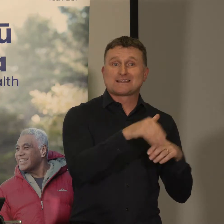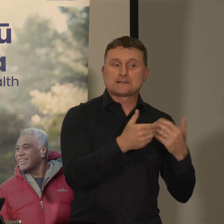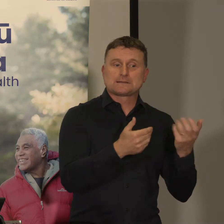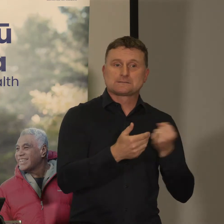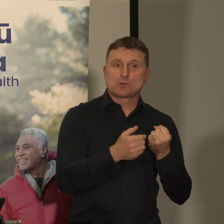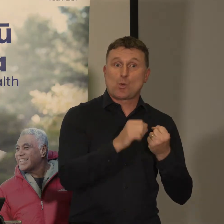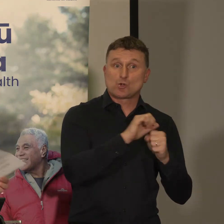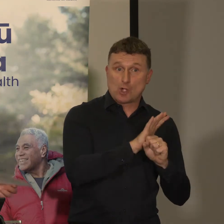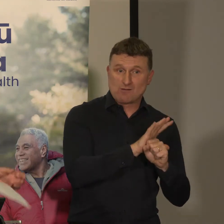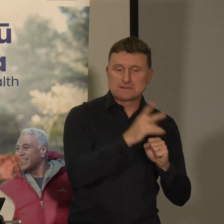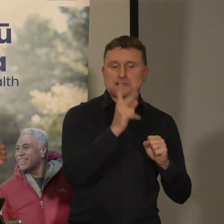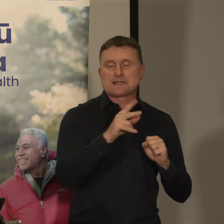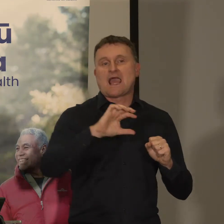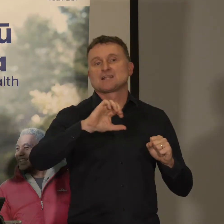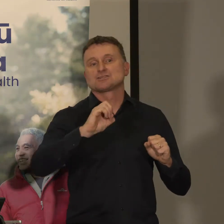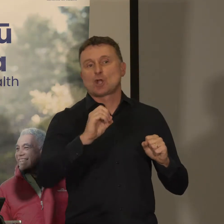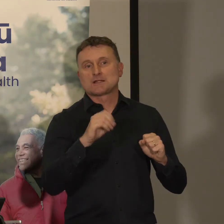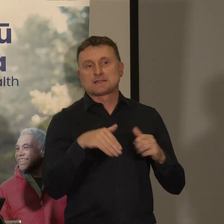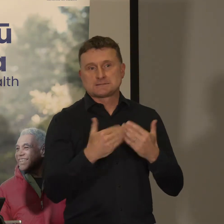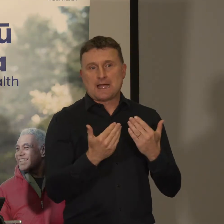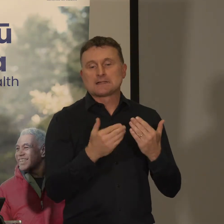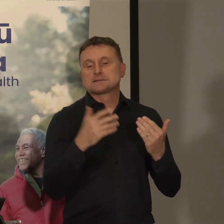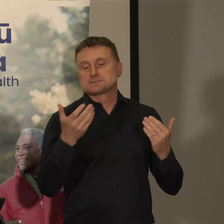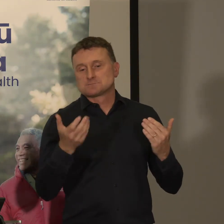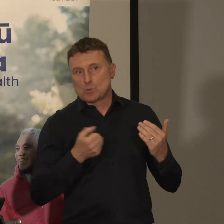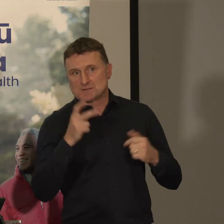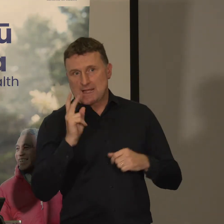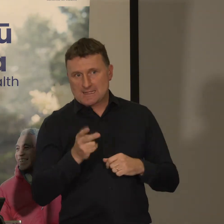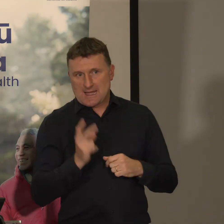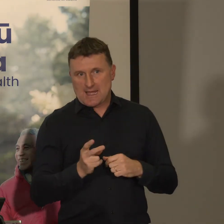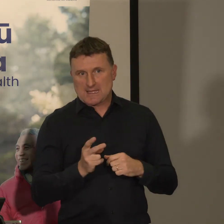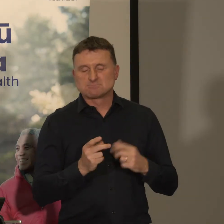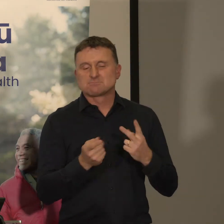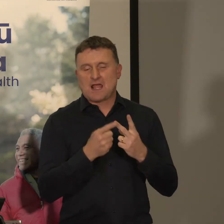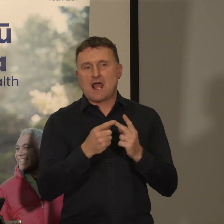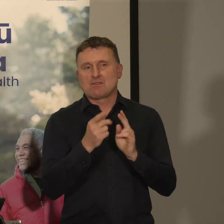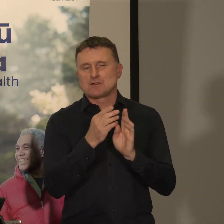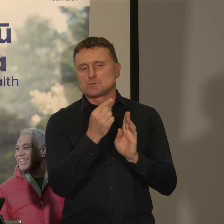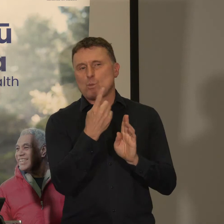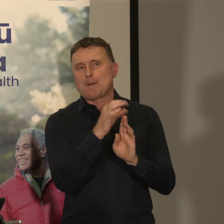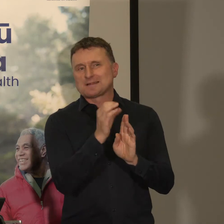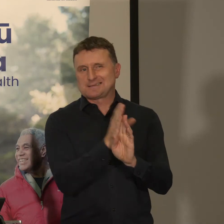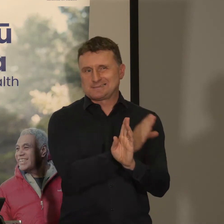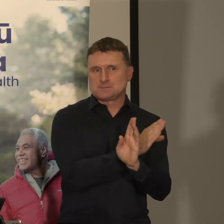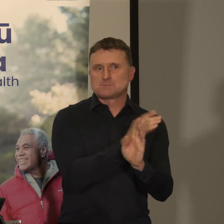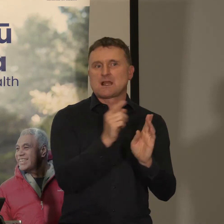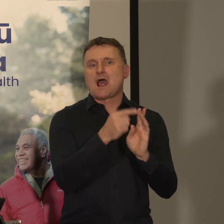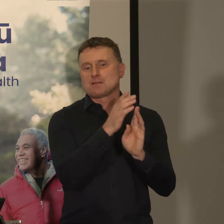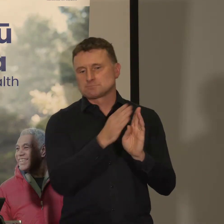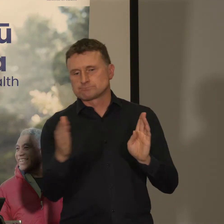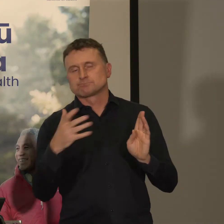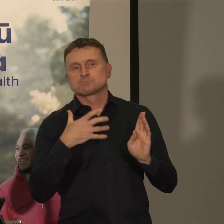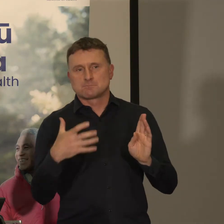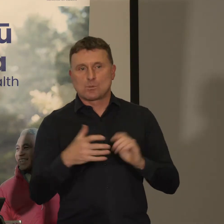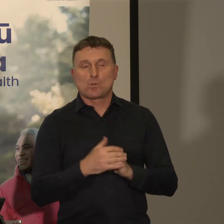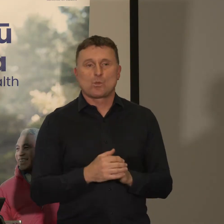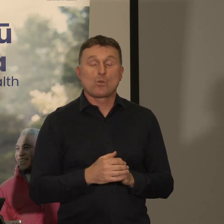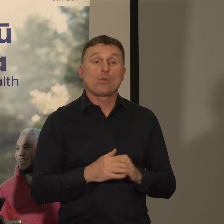within the previous 90 days, the rest are beyond 90 days. Those changes are likely